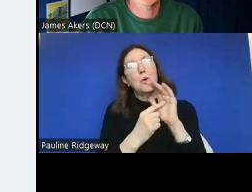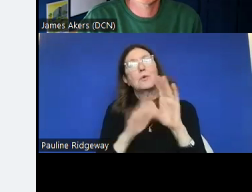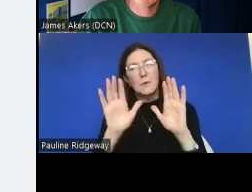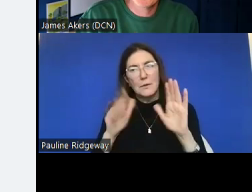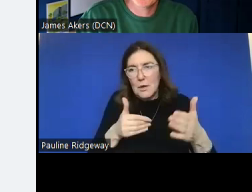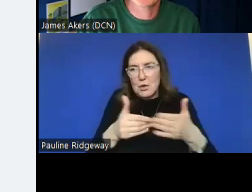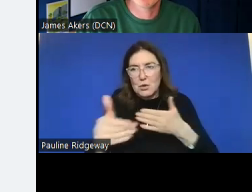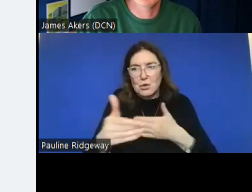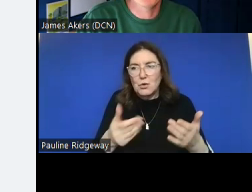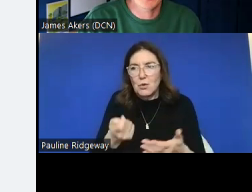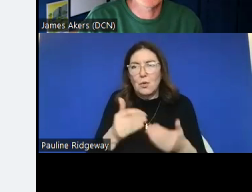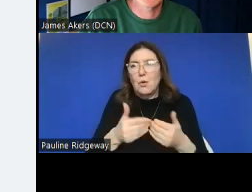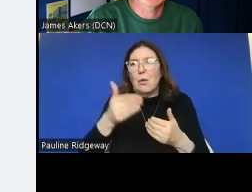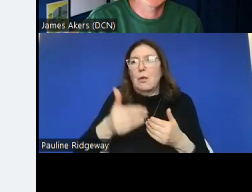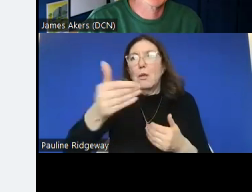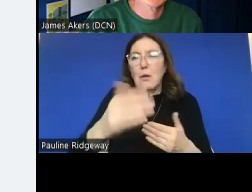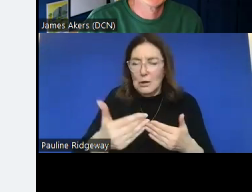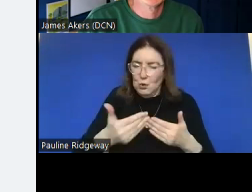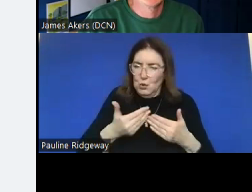Especially if you're doing advertising.